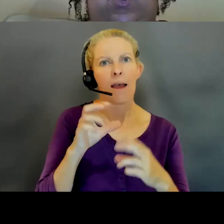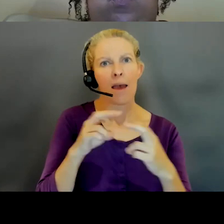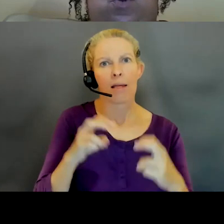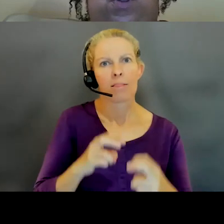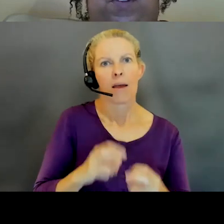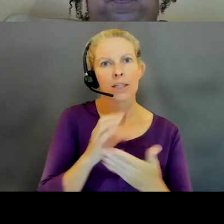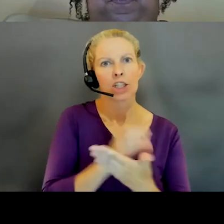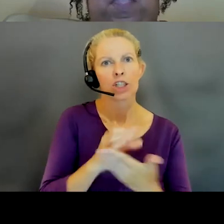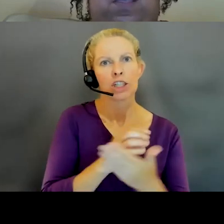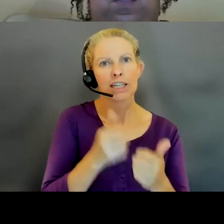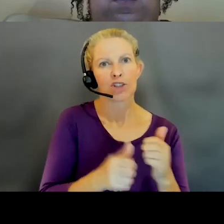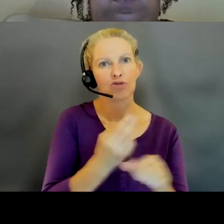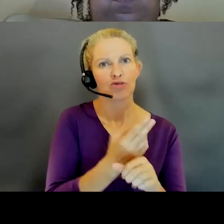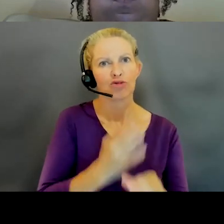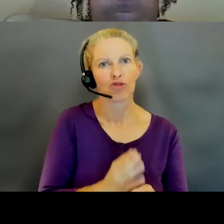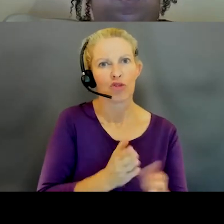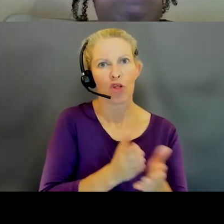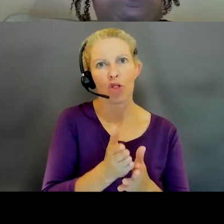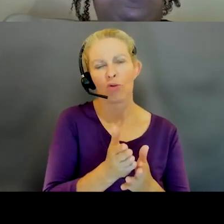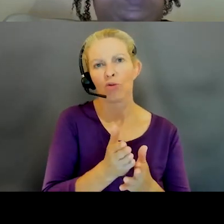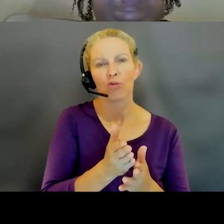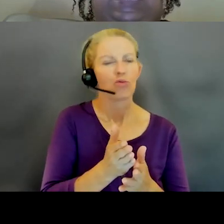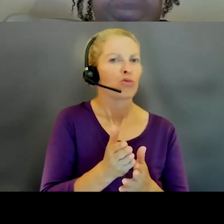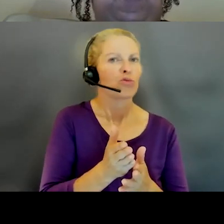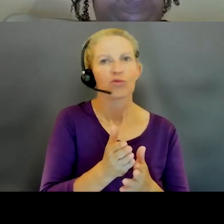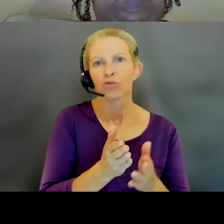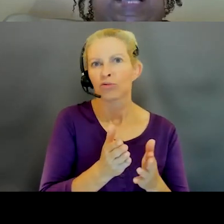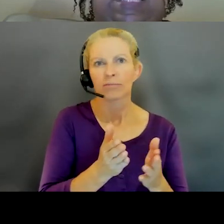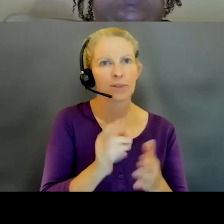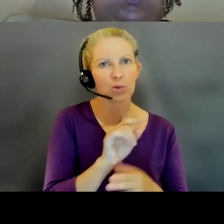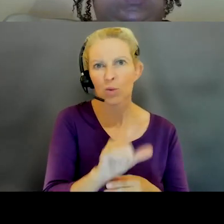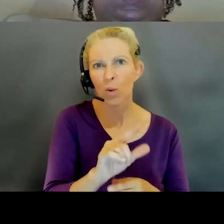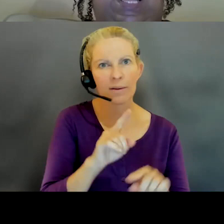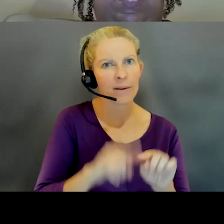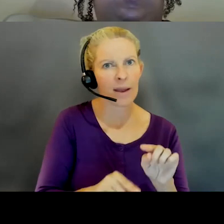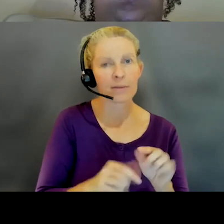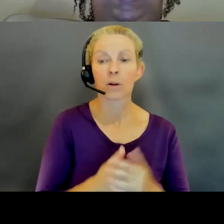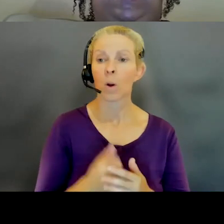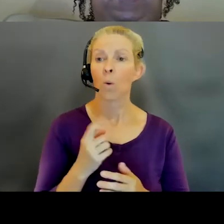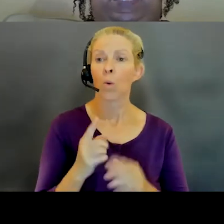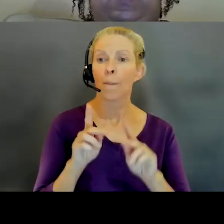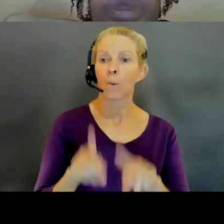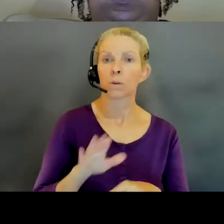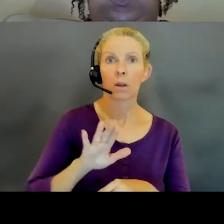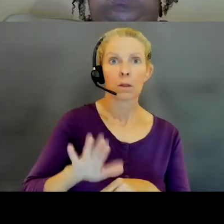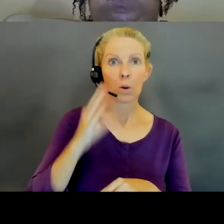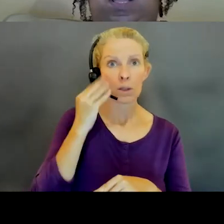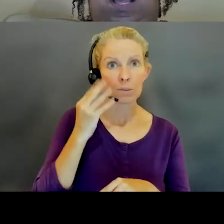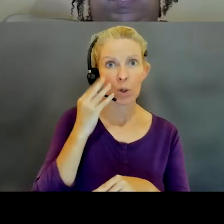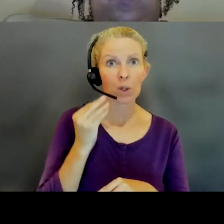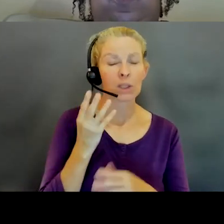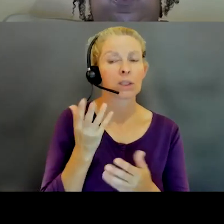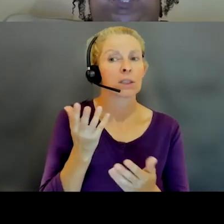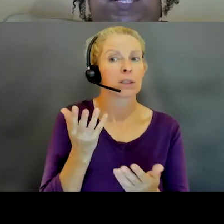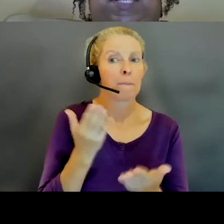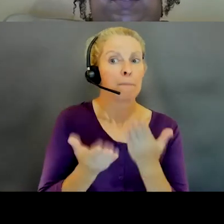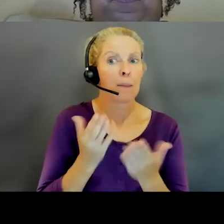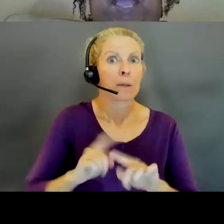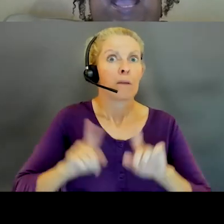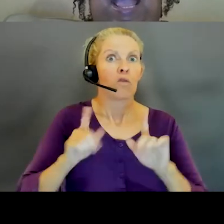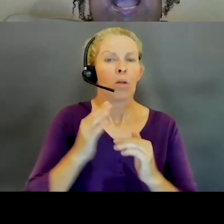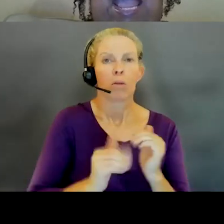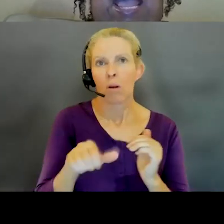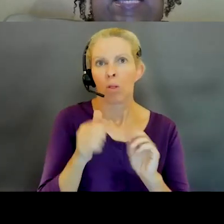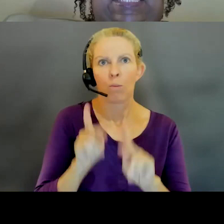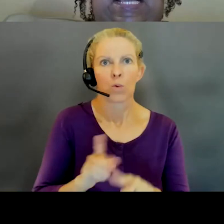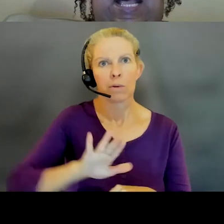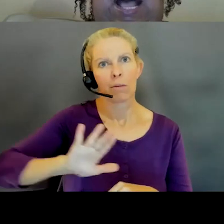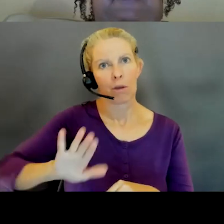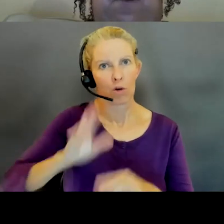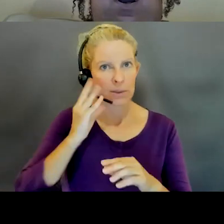your work. One person's experience is just not going to be equal to another persons. And I have